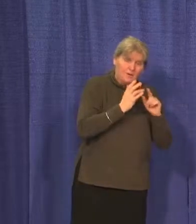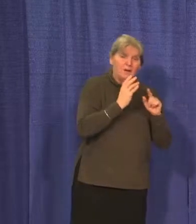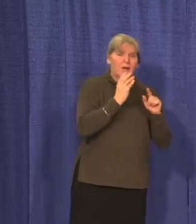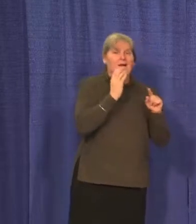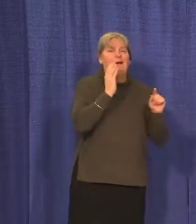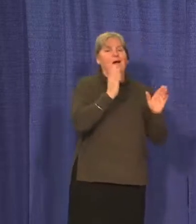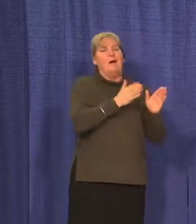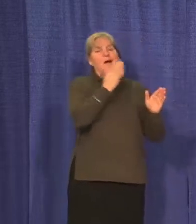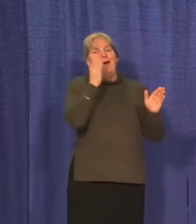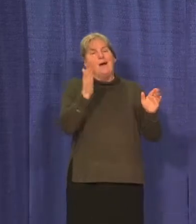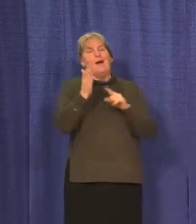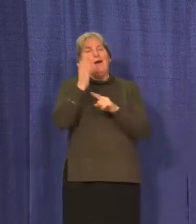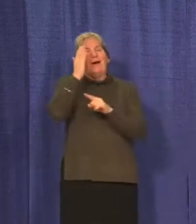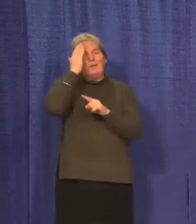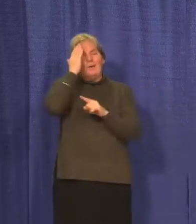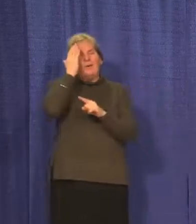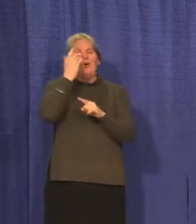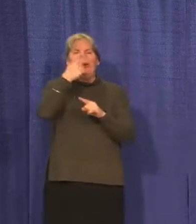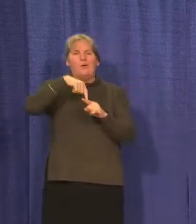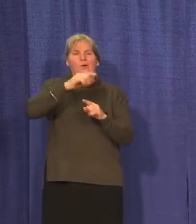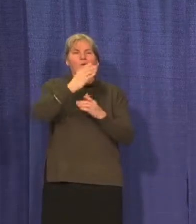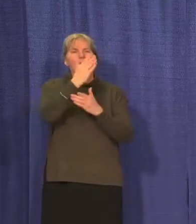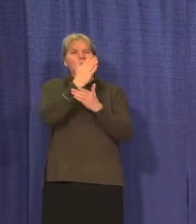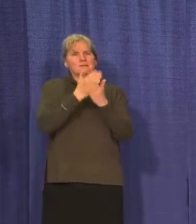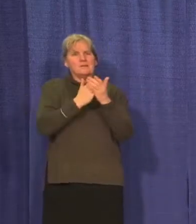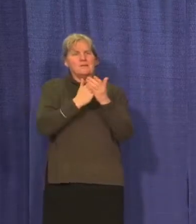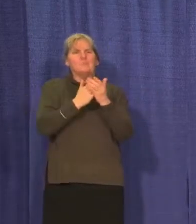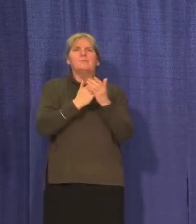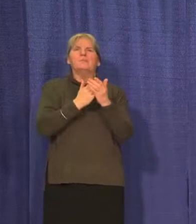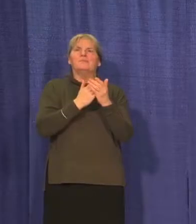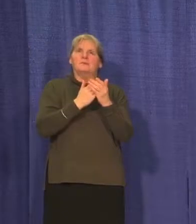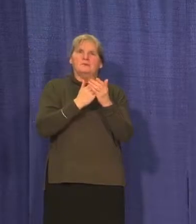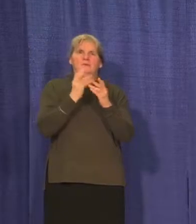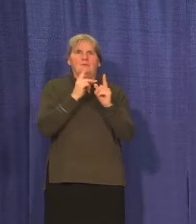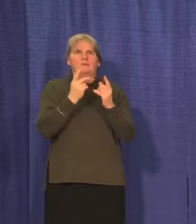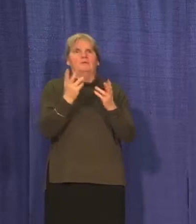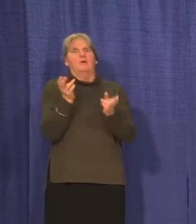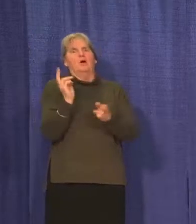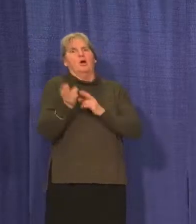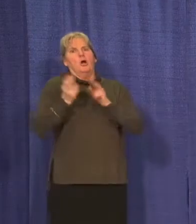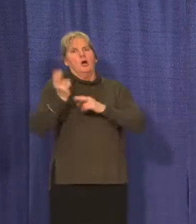some urgency to reach herd immunity or population immunity